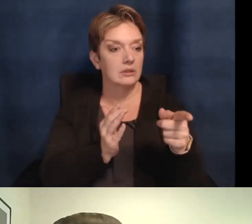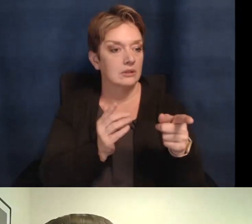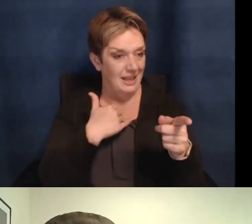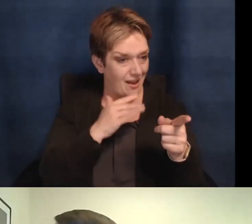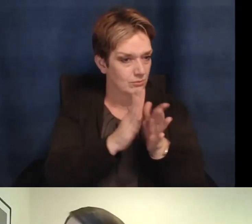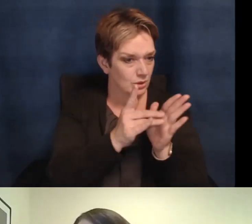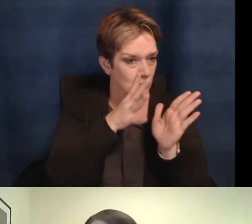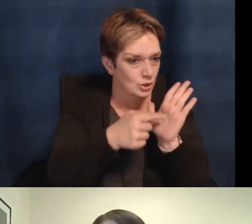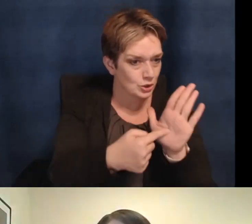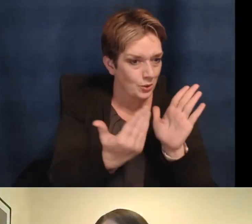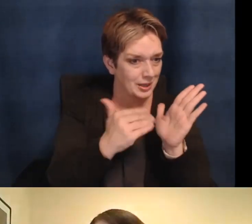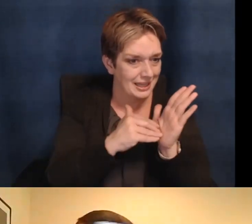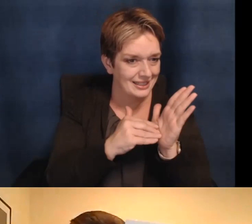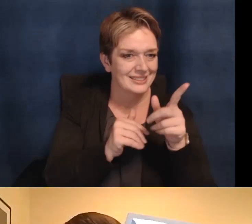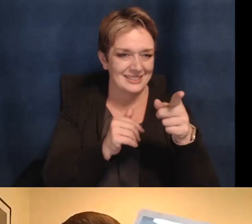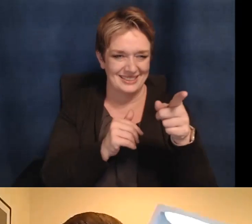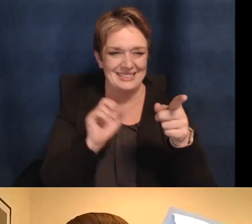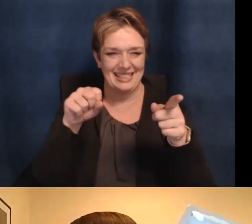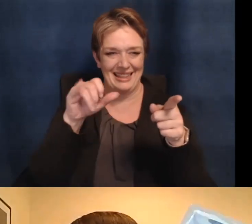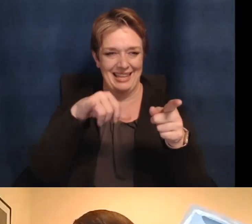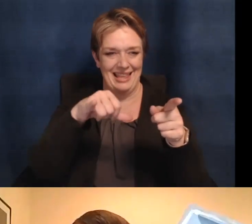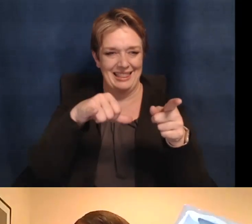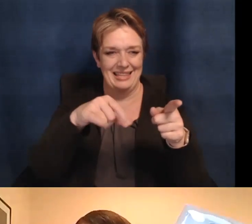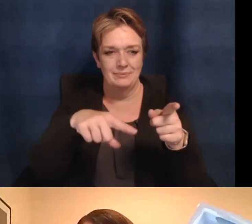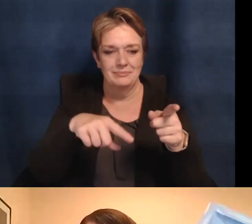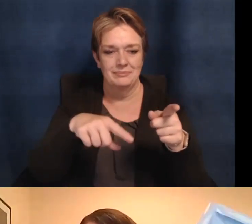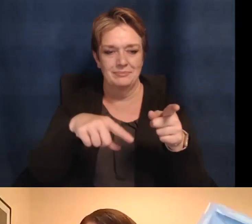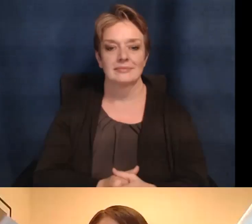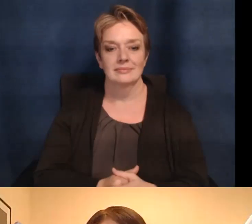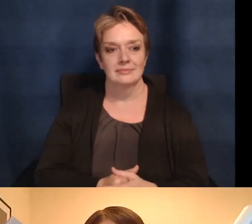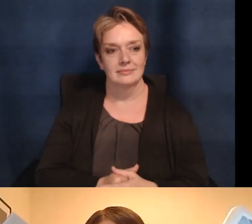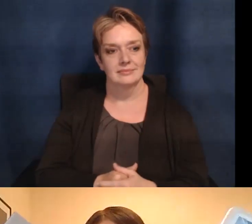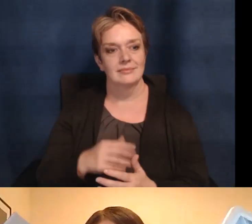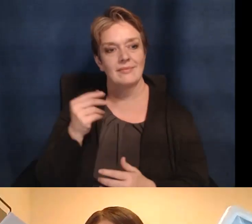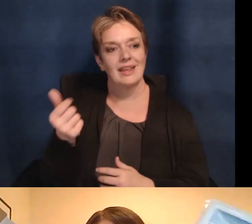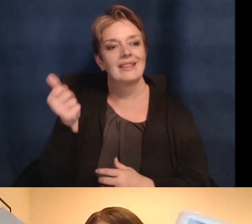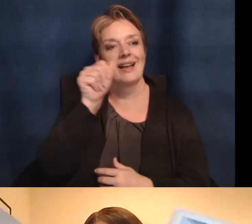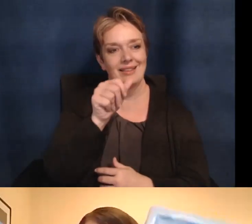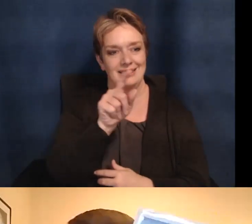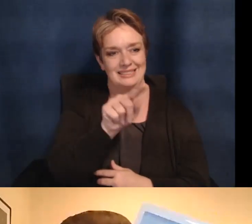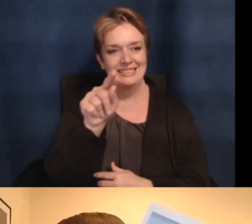Yes, yes, that one and the other, yes; I believe those are all linked as well.